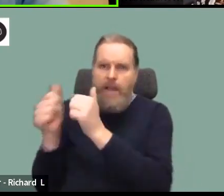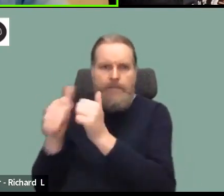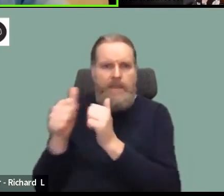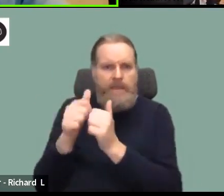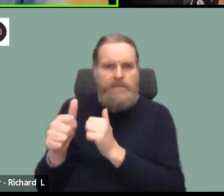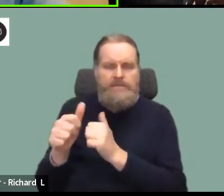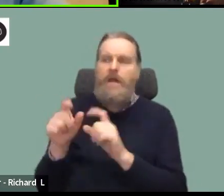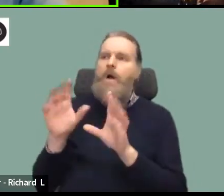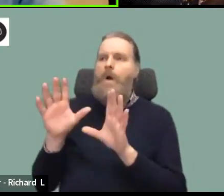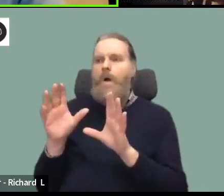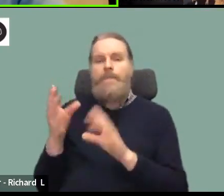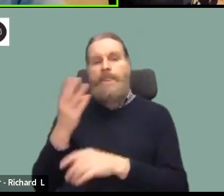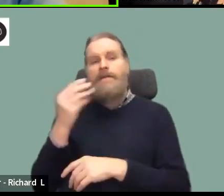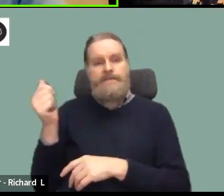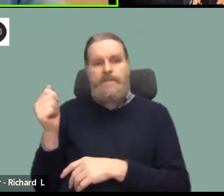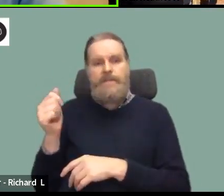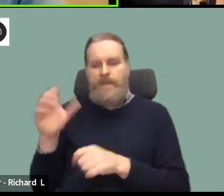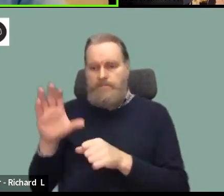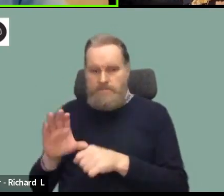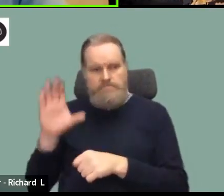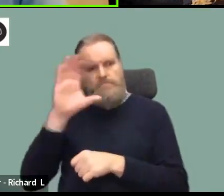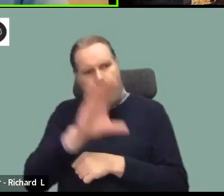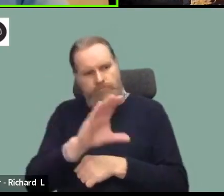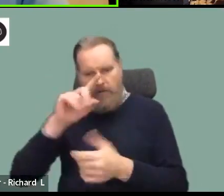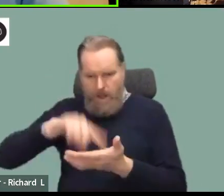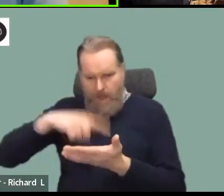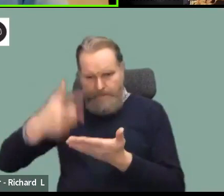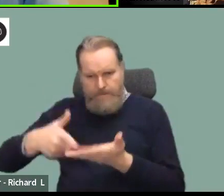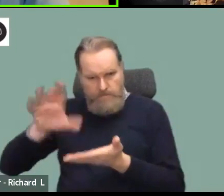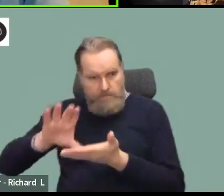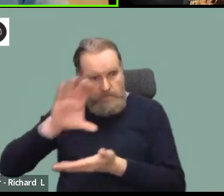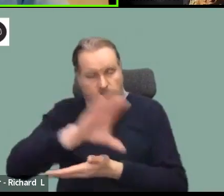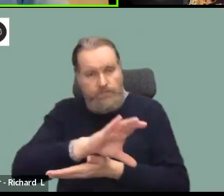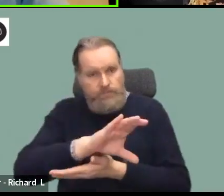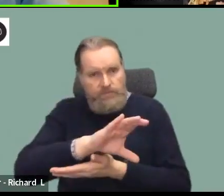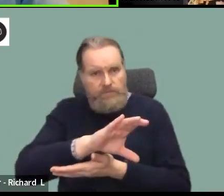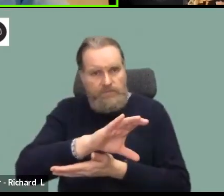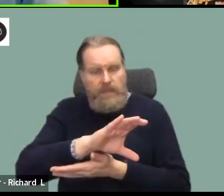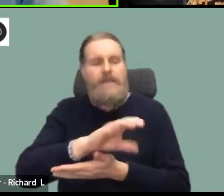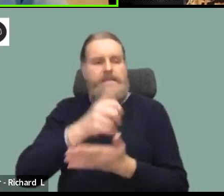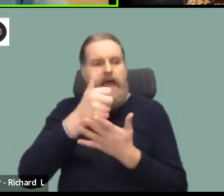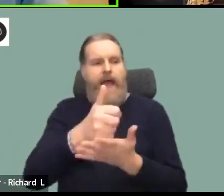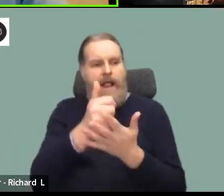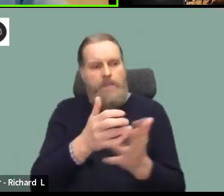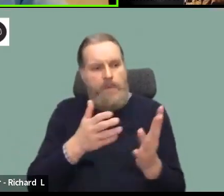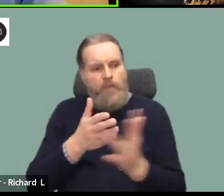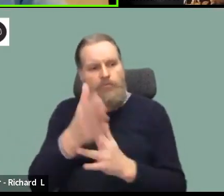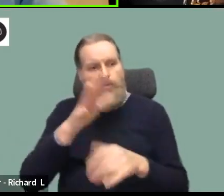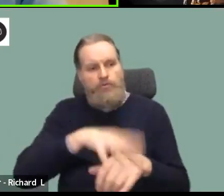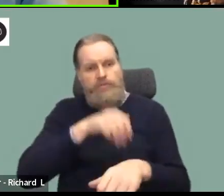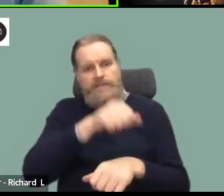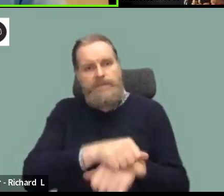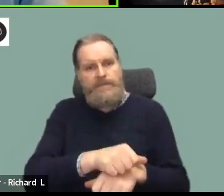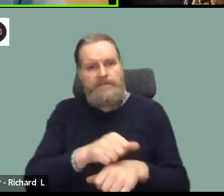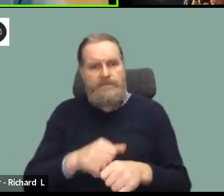and they are giving people and they are giving people in and they are giving people. In some cases, big lump In some cases, big lump sums of money as one of take take them through a christmas period